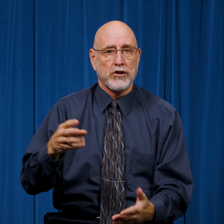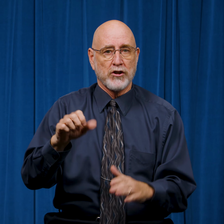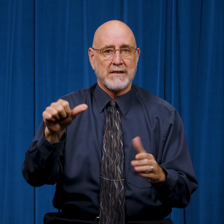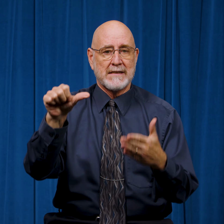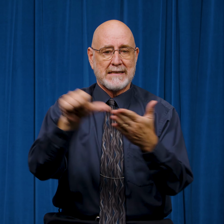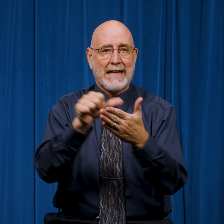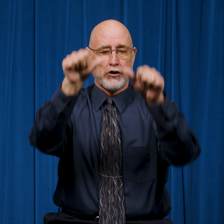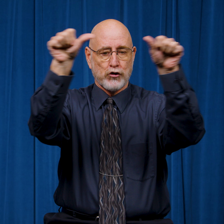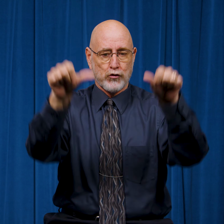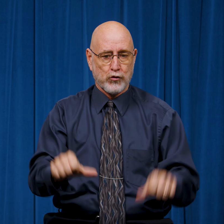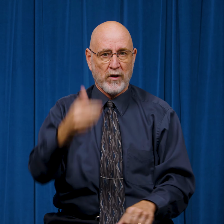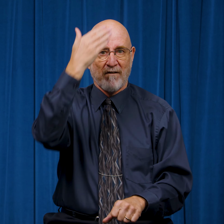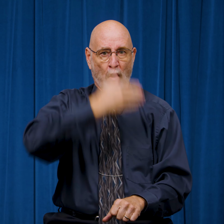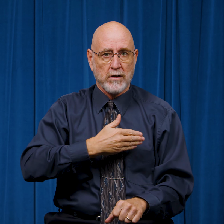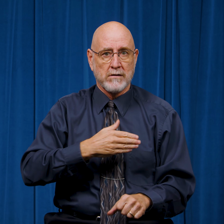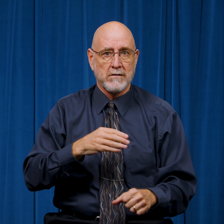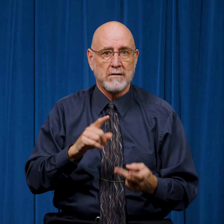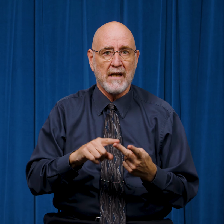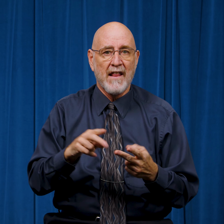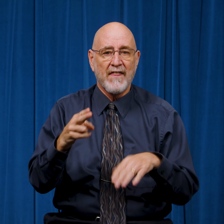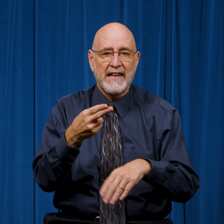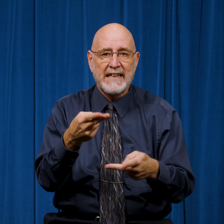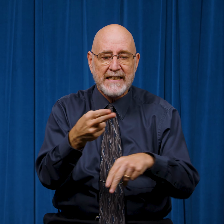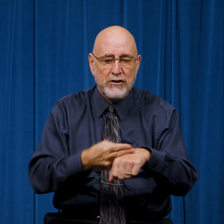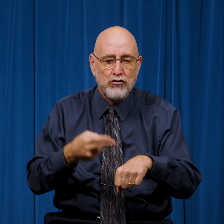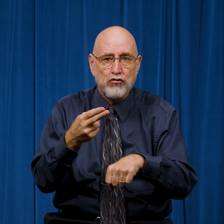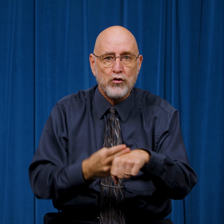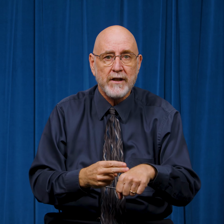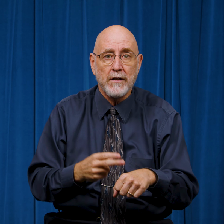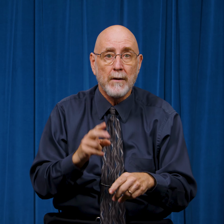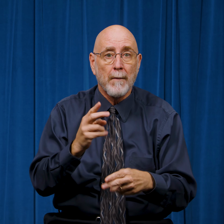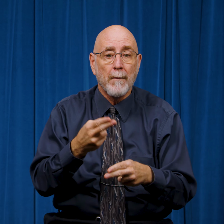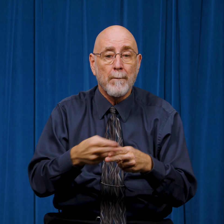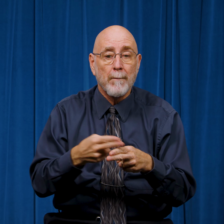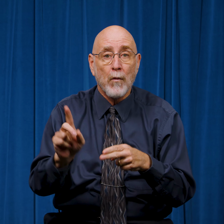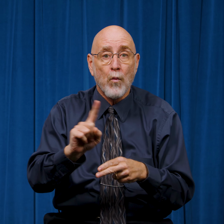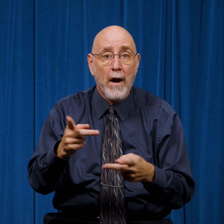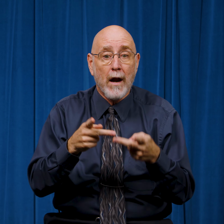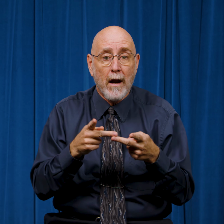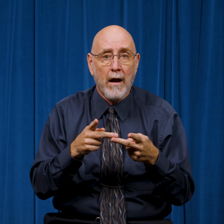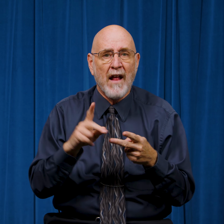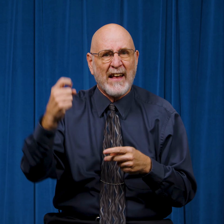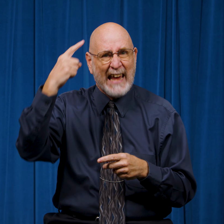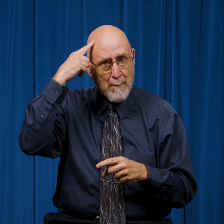you would learn the history of the location briefly being the capitol building of the United States,